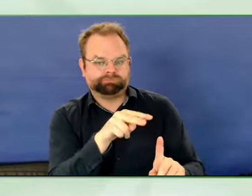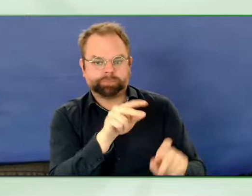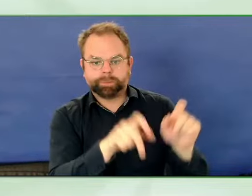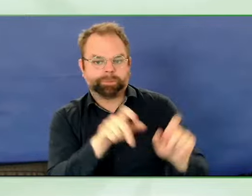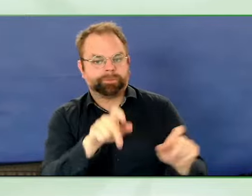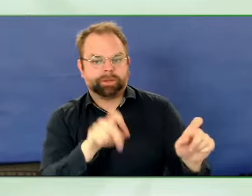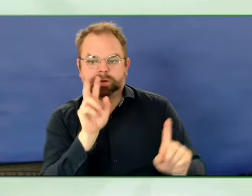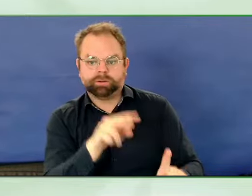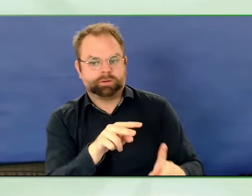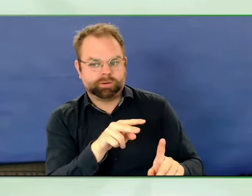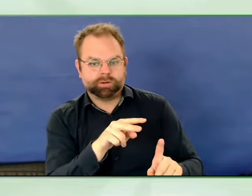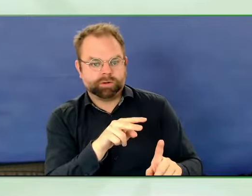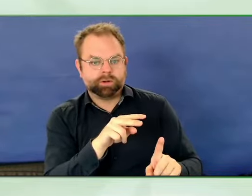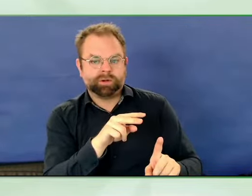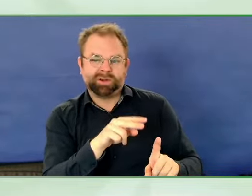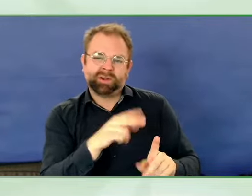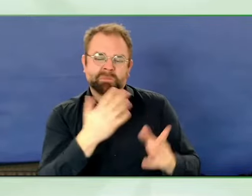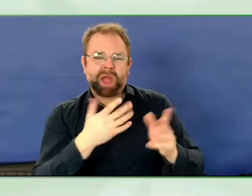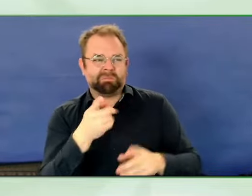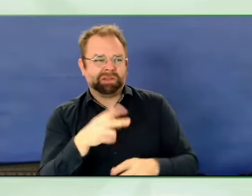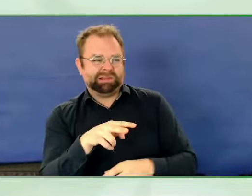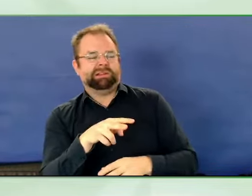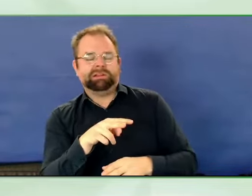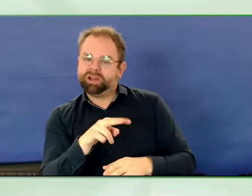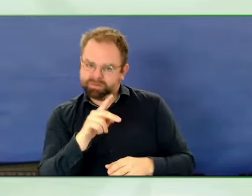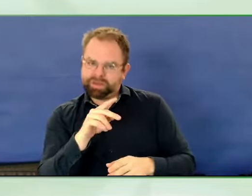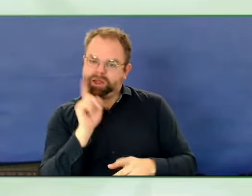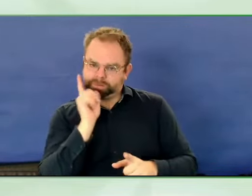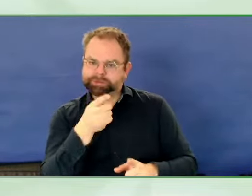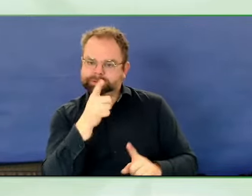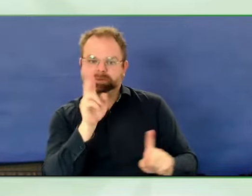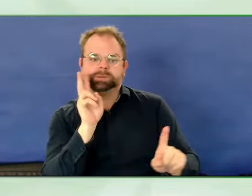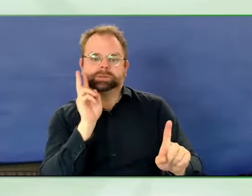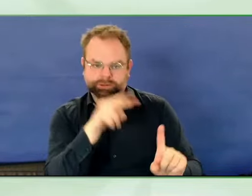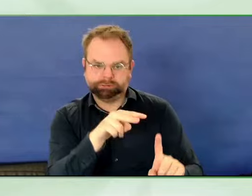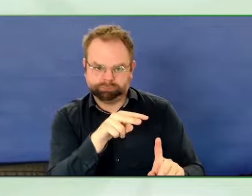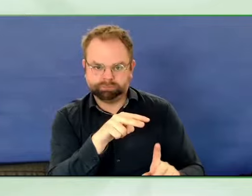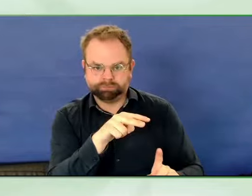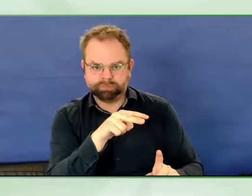There is not enough money in the market actually invest in the start-ups that are trying to